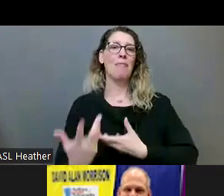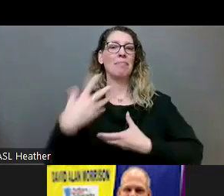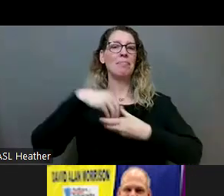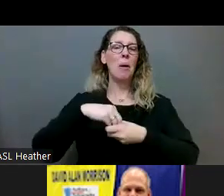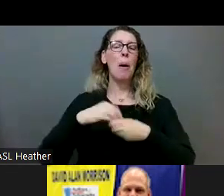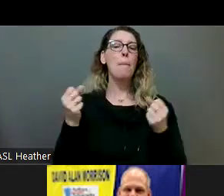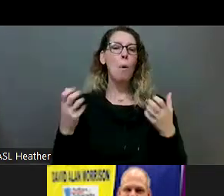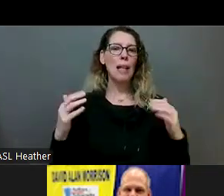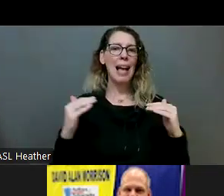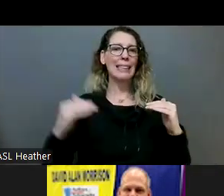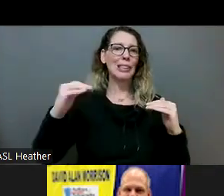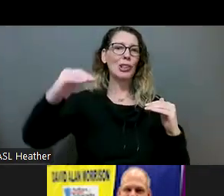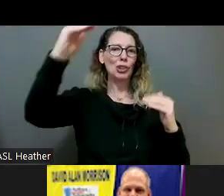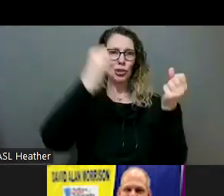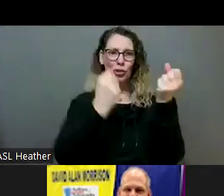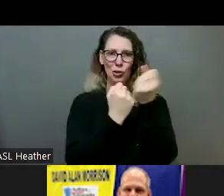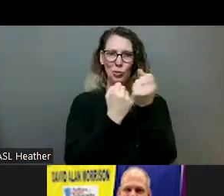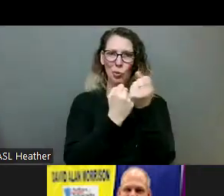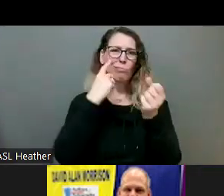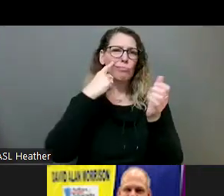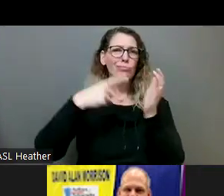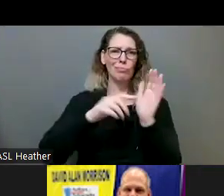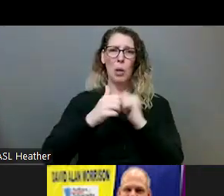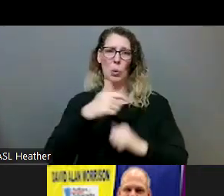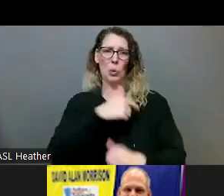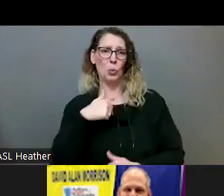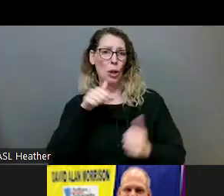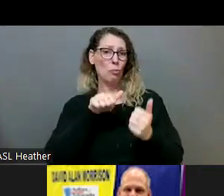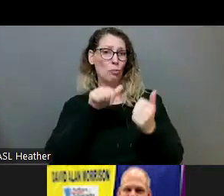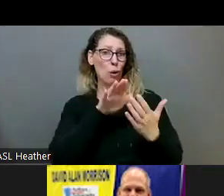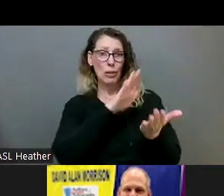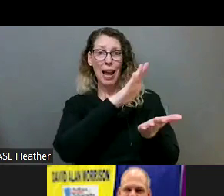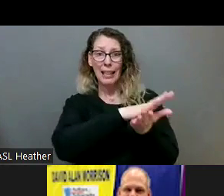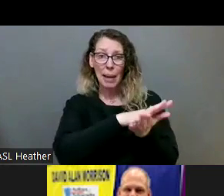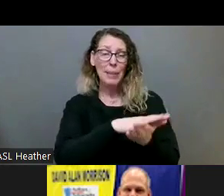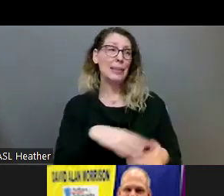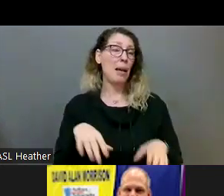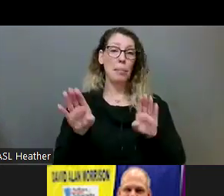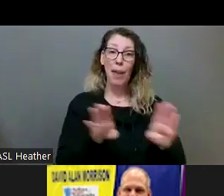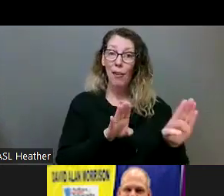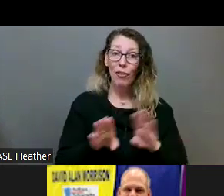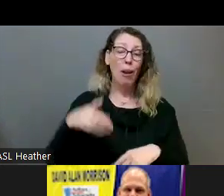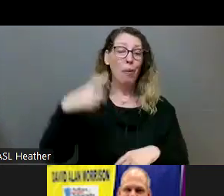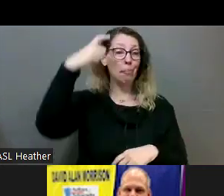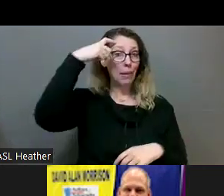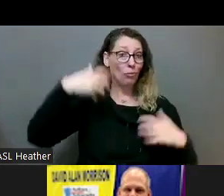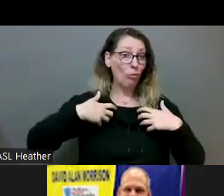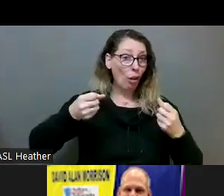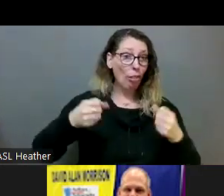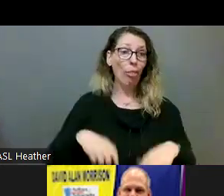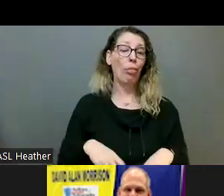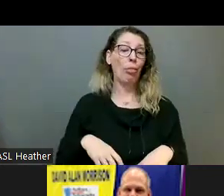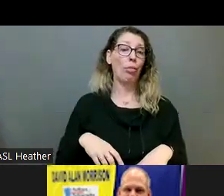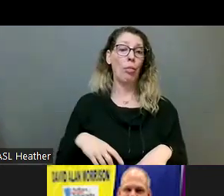of support just like how we approach academics, behavior, mental health, and we do that through